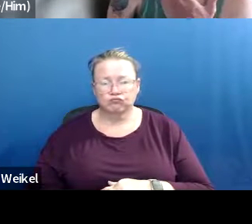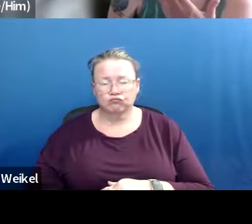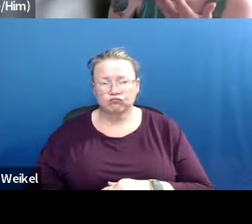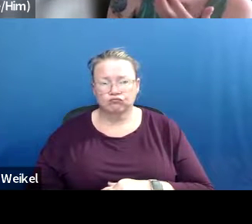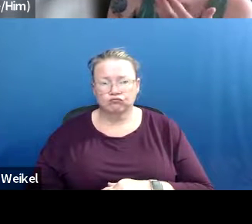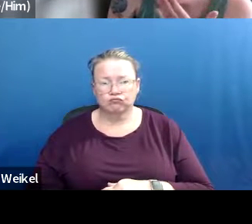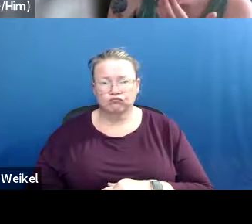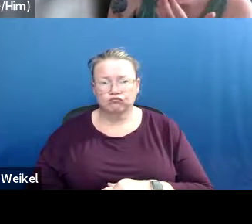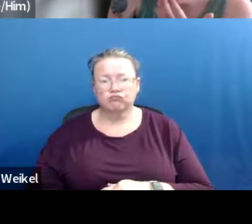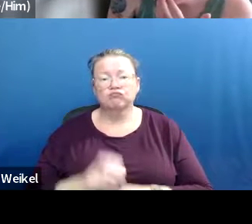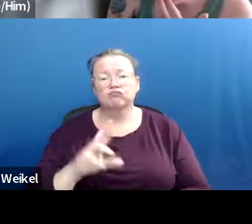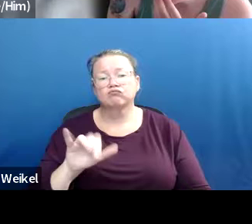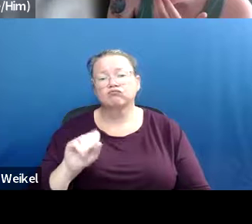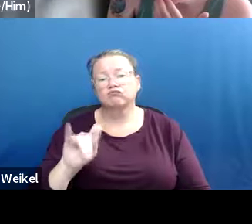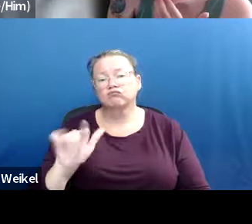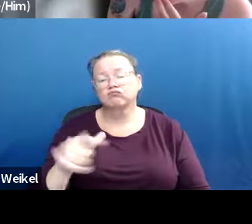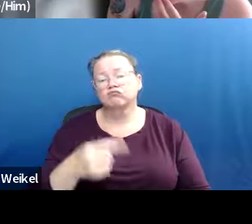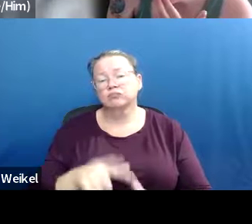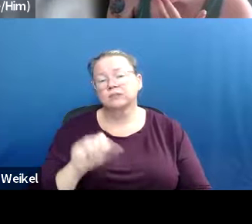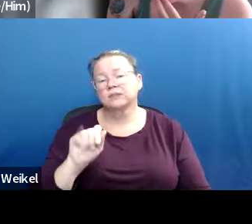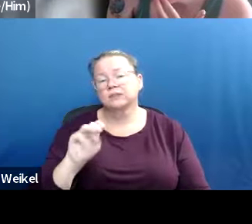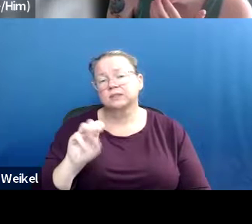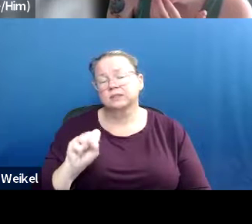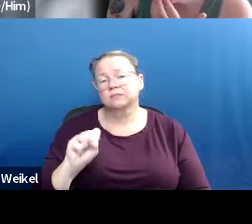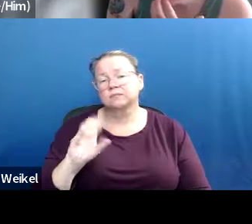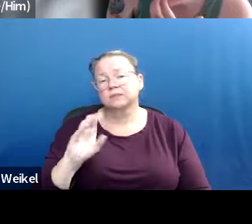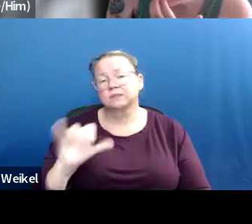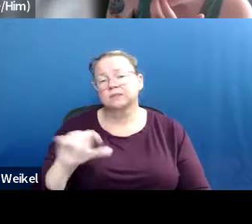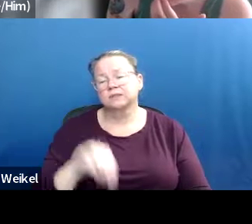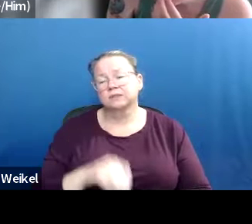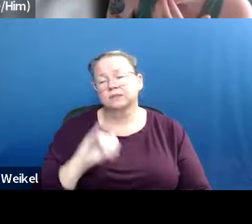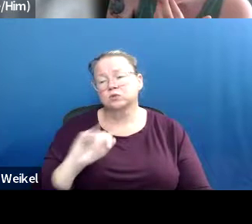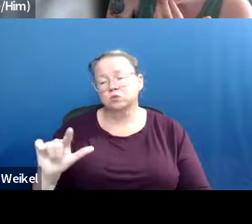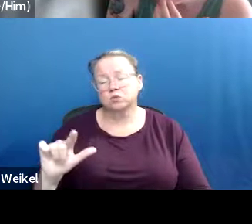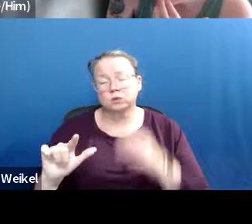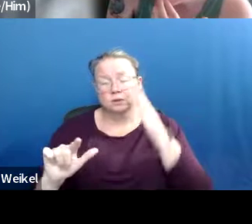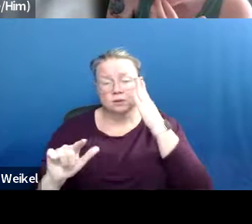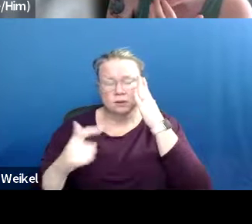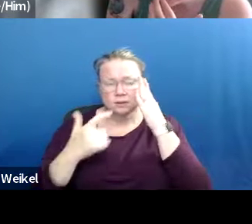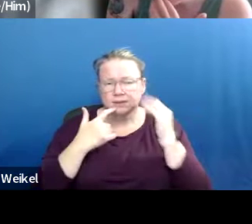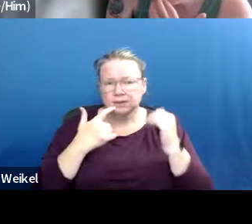Harm (He/Him): crystal from Ames Sale in Illinois. Harm (He/Him): They said, we